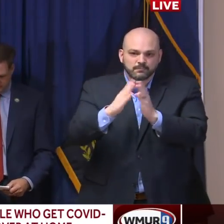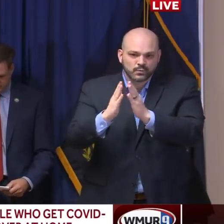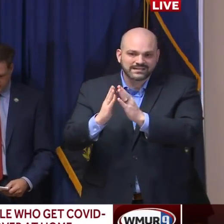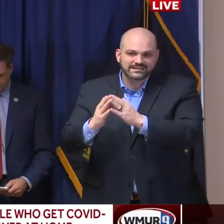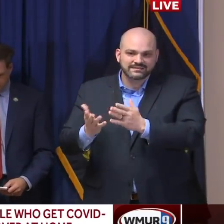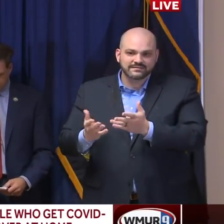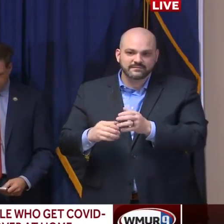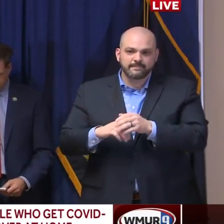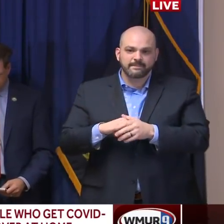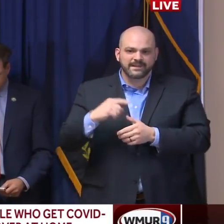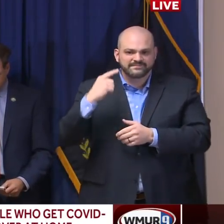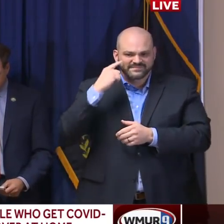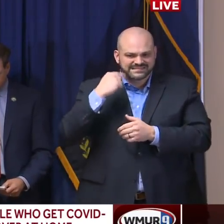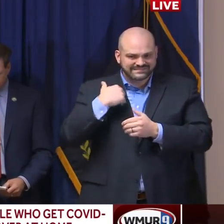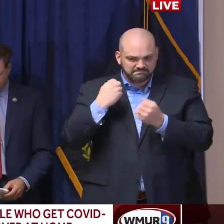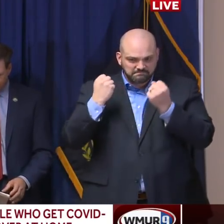THOSE DROP-OFFS IN THE COMMUNITY.